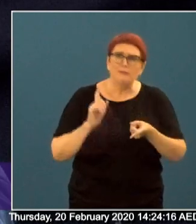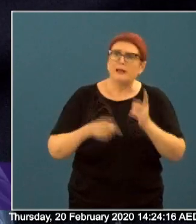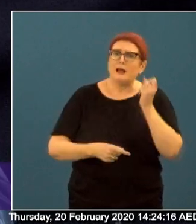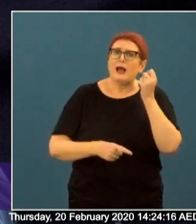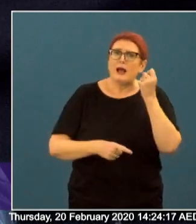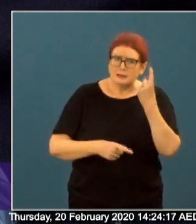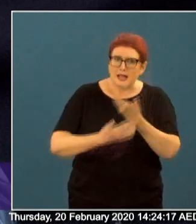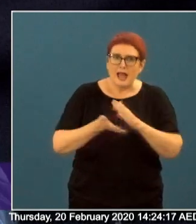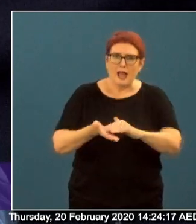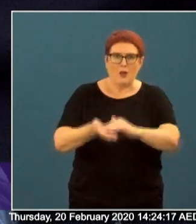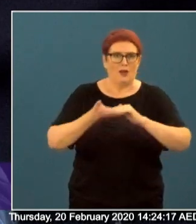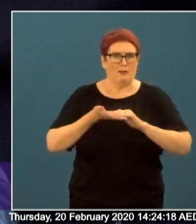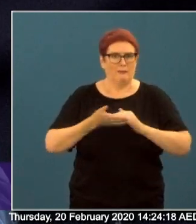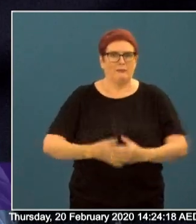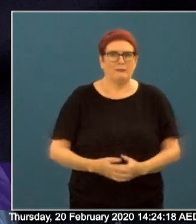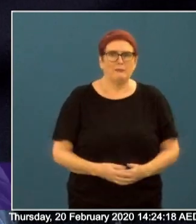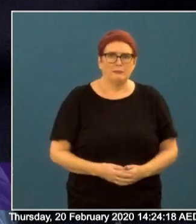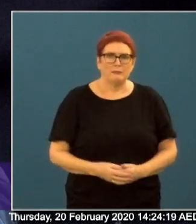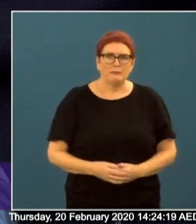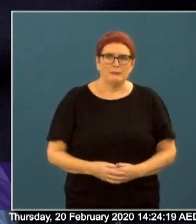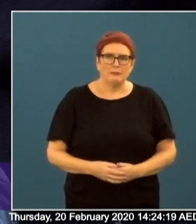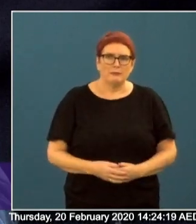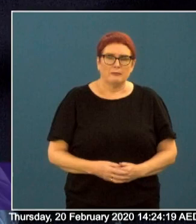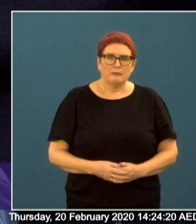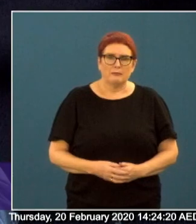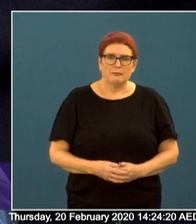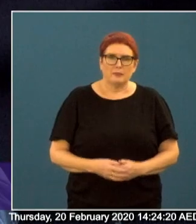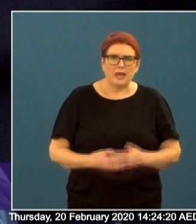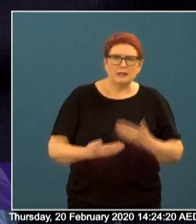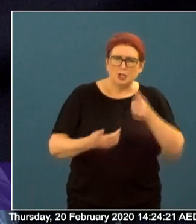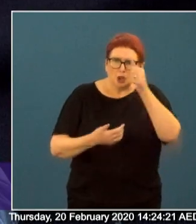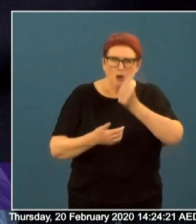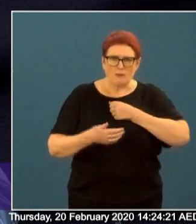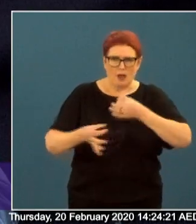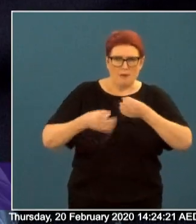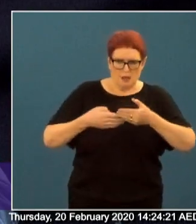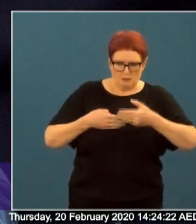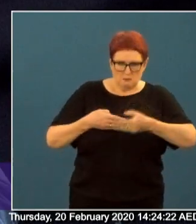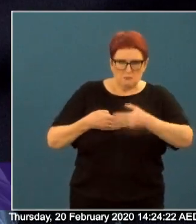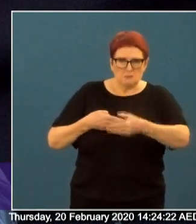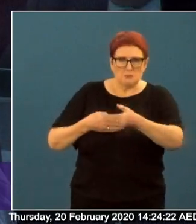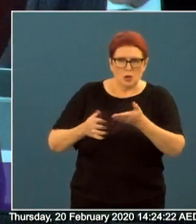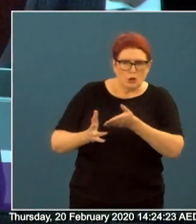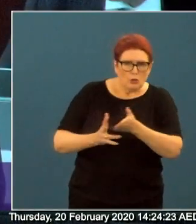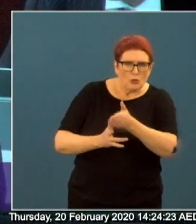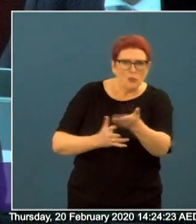will do for them and their clinical care pathway and expectations through the health service. All right.